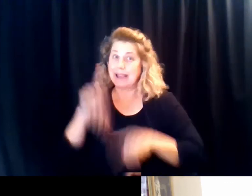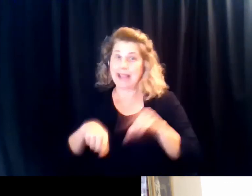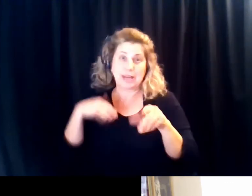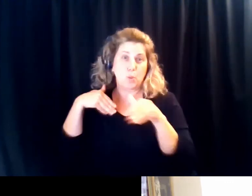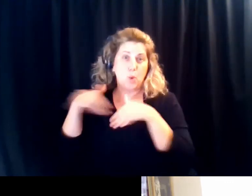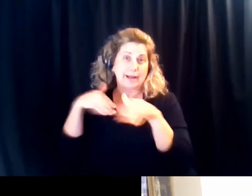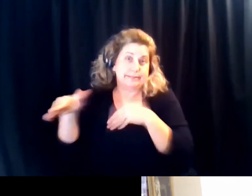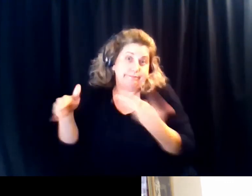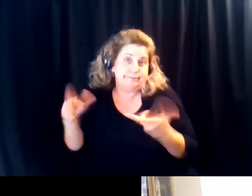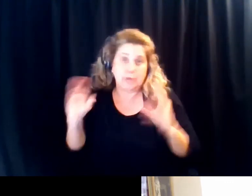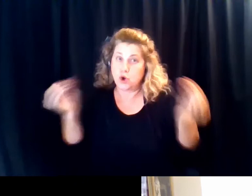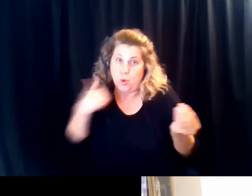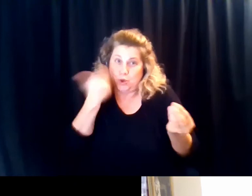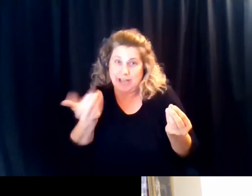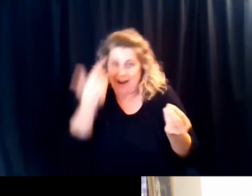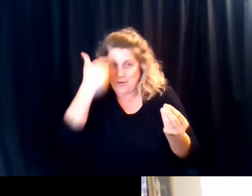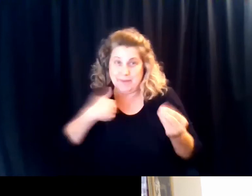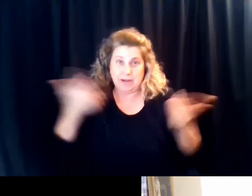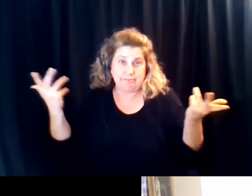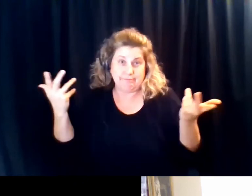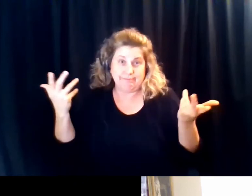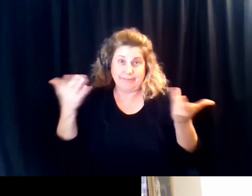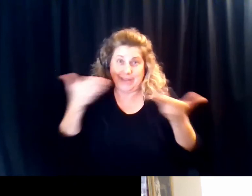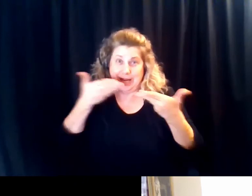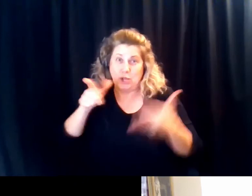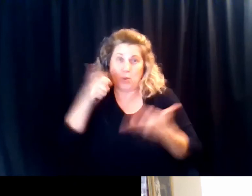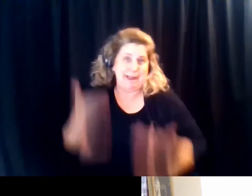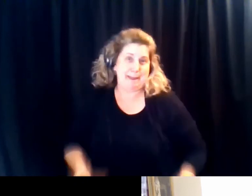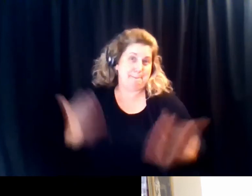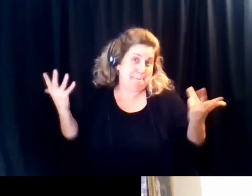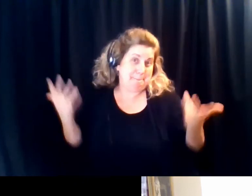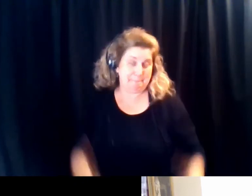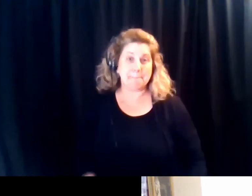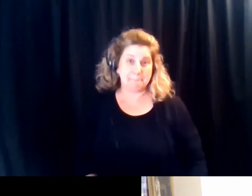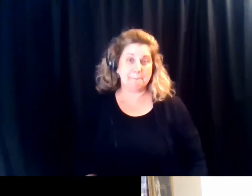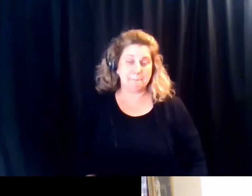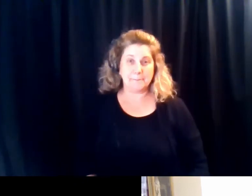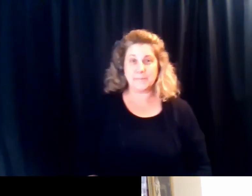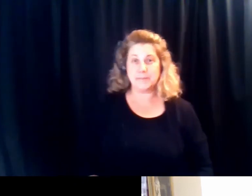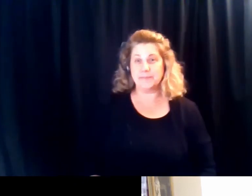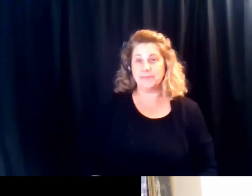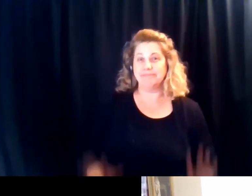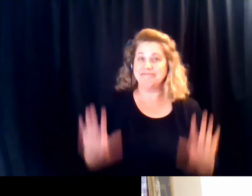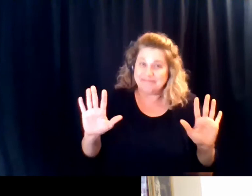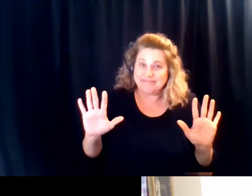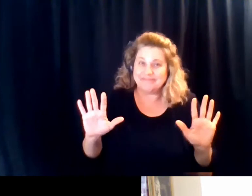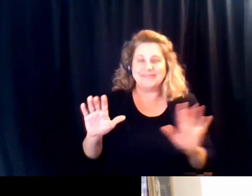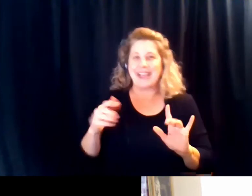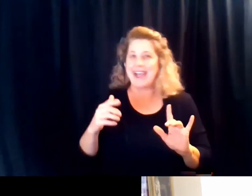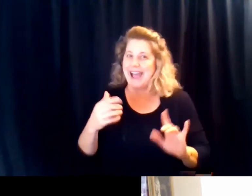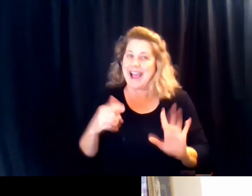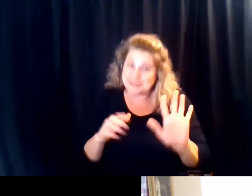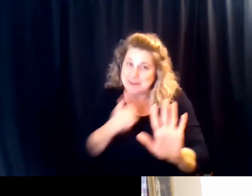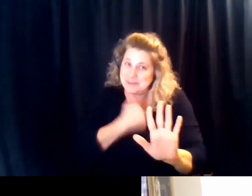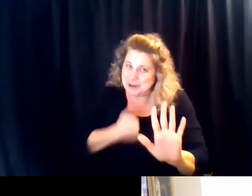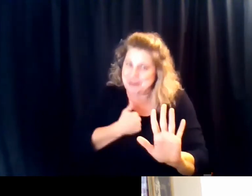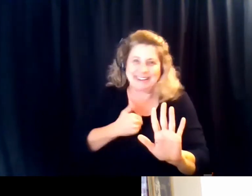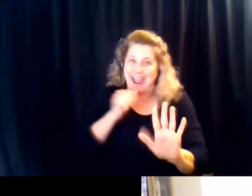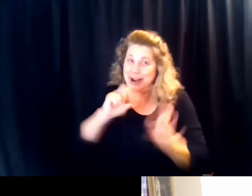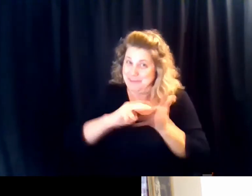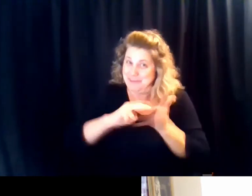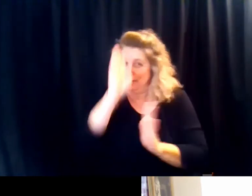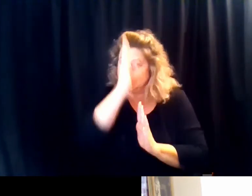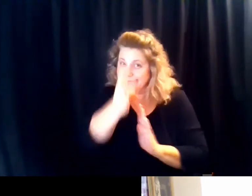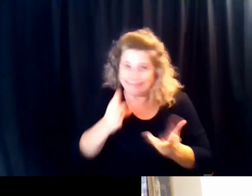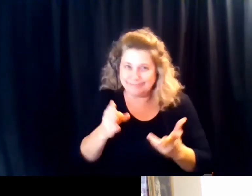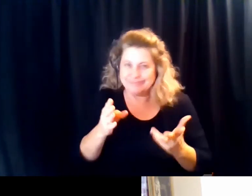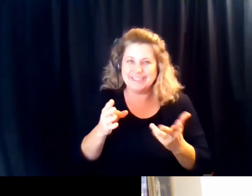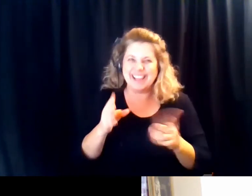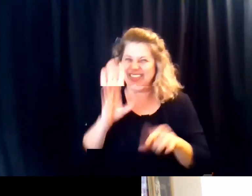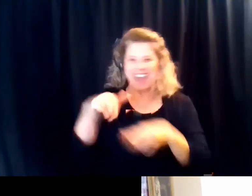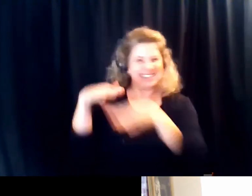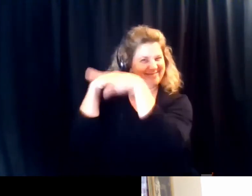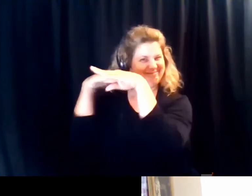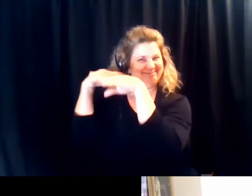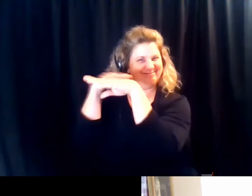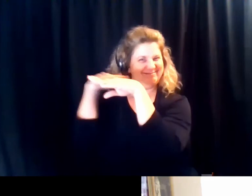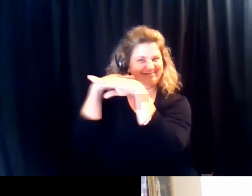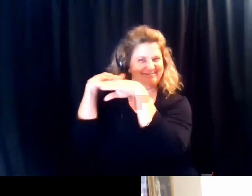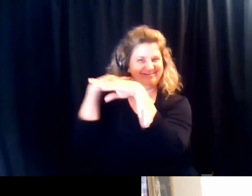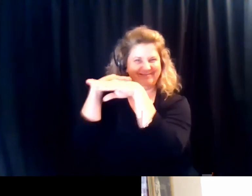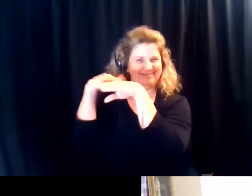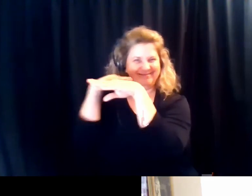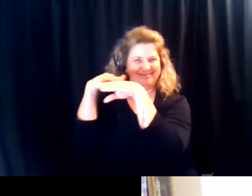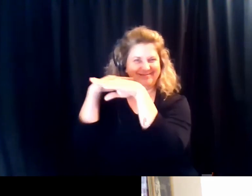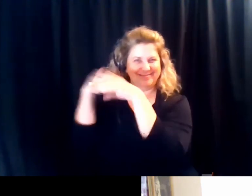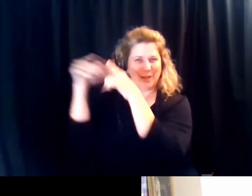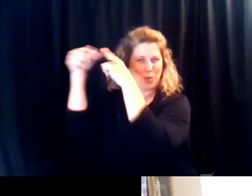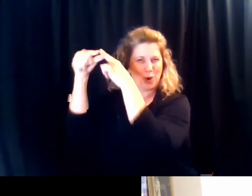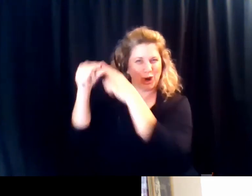Judith Heumann: You know, invite people are running for office, ask them questions. You know, based on what your positions to the organization are cannot take a position of who you want to support, but certainly can advance the thoughts that you have and get them to respond.